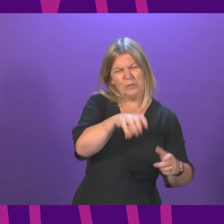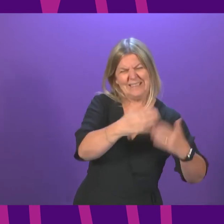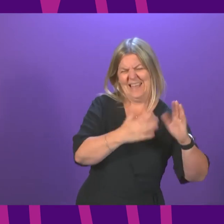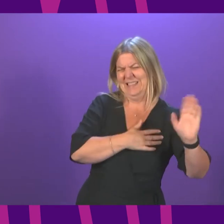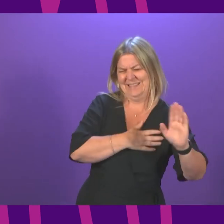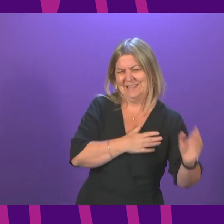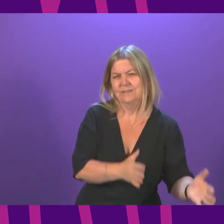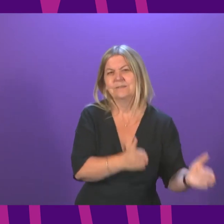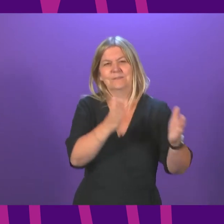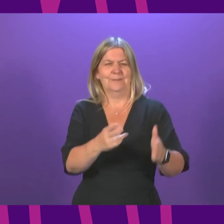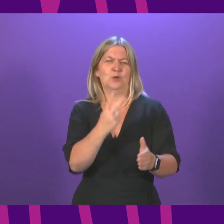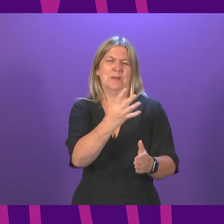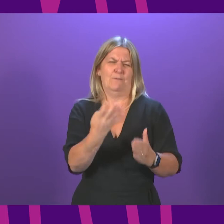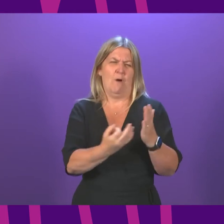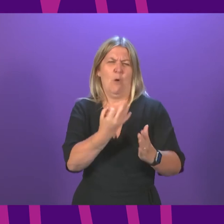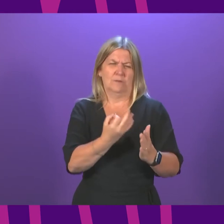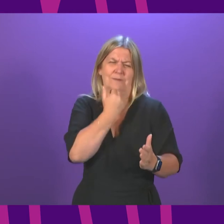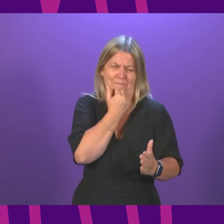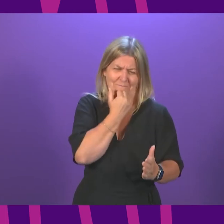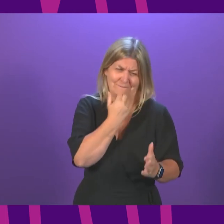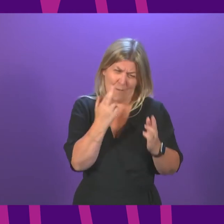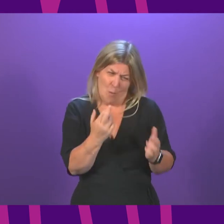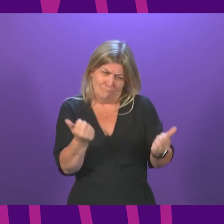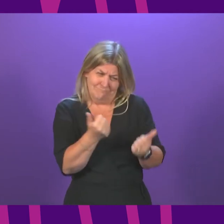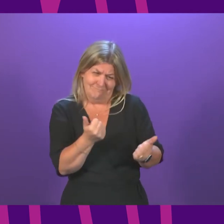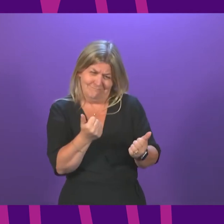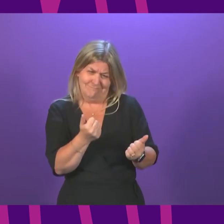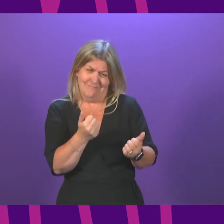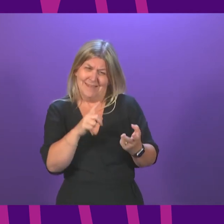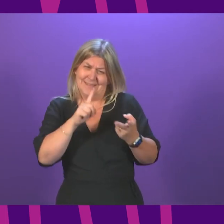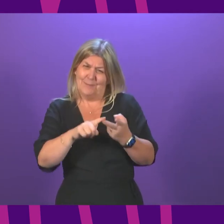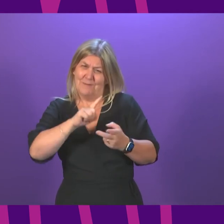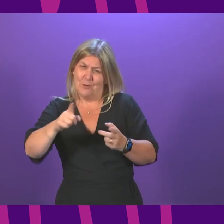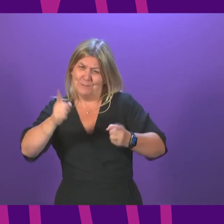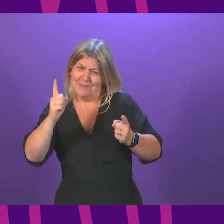has not sold herself short in her negotiations with the Deputy First Minister and was not